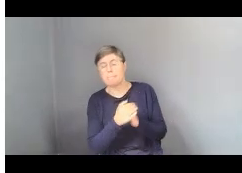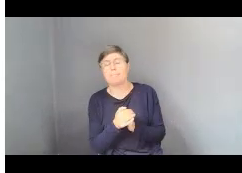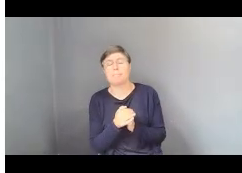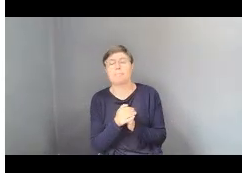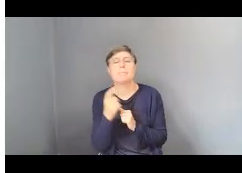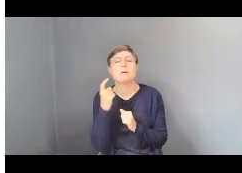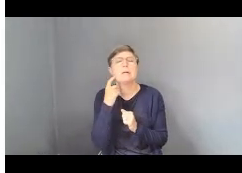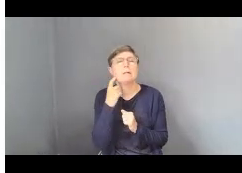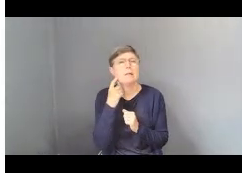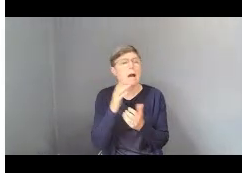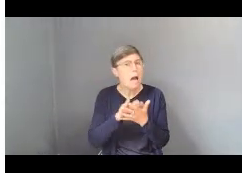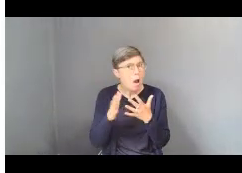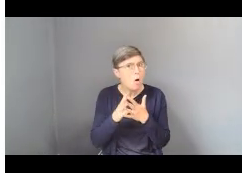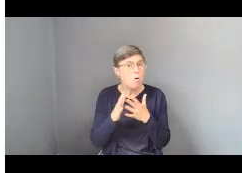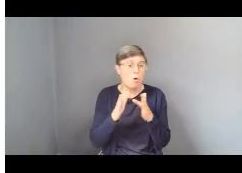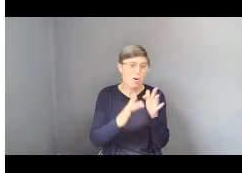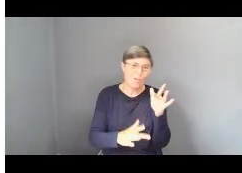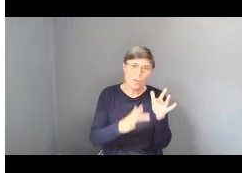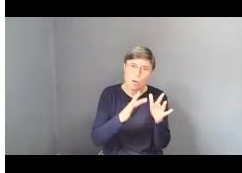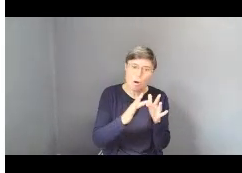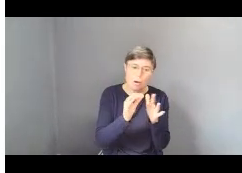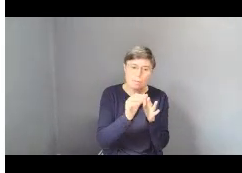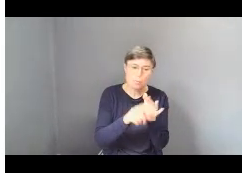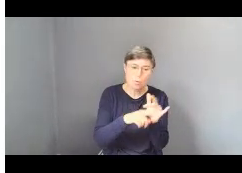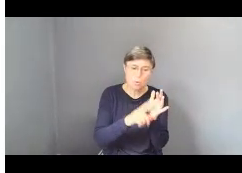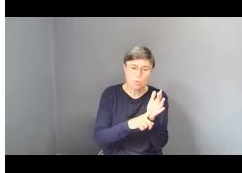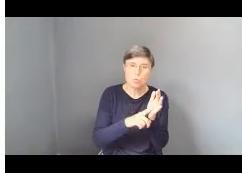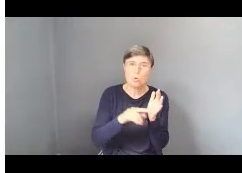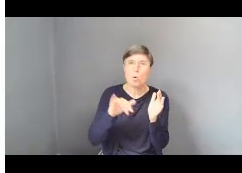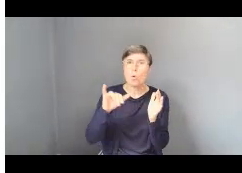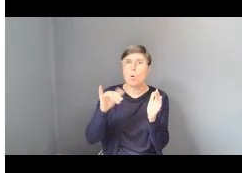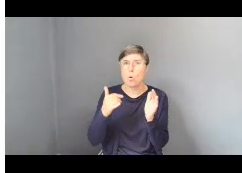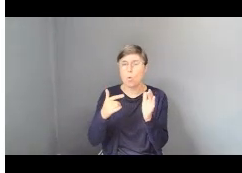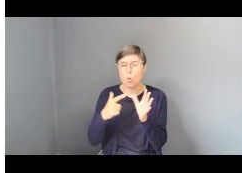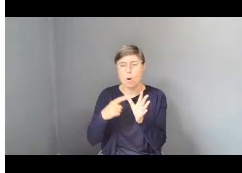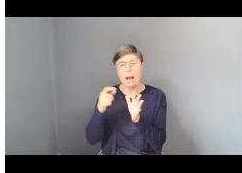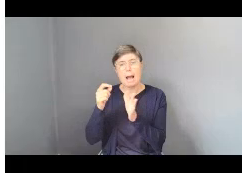using the portal or through the my NDIS app.